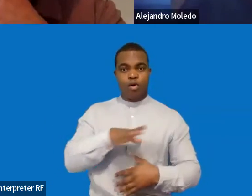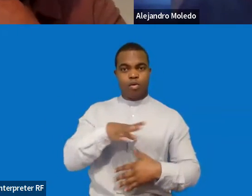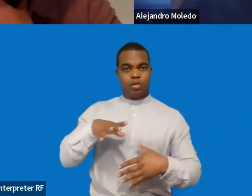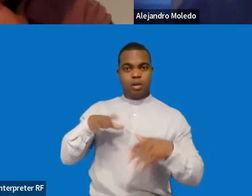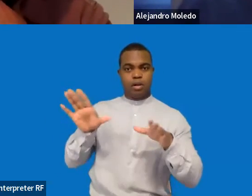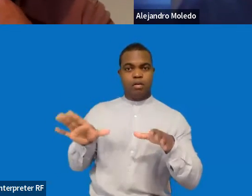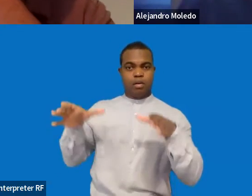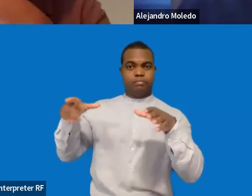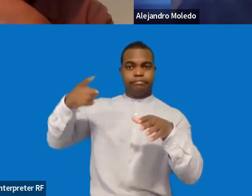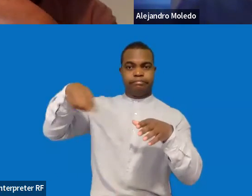It is a complex system.